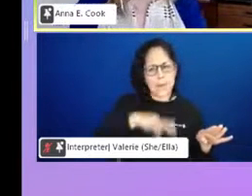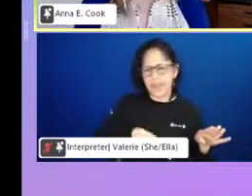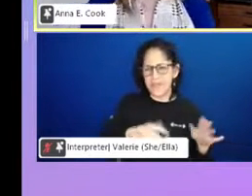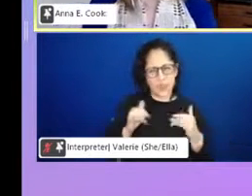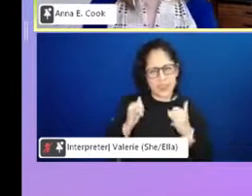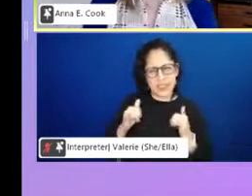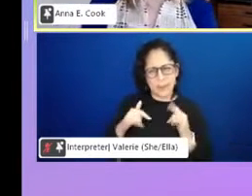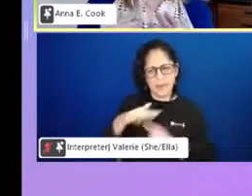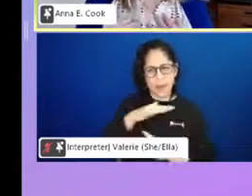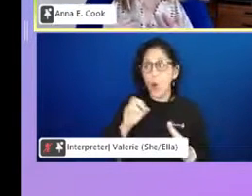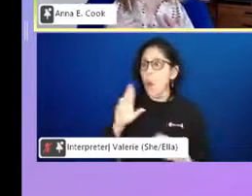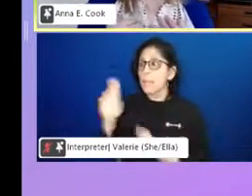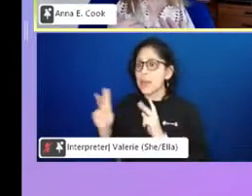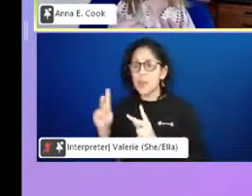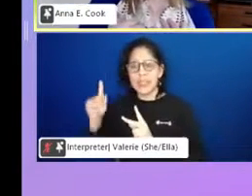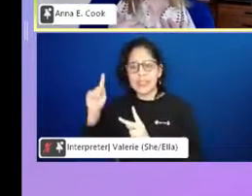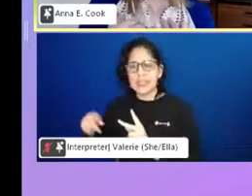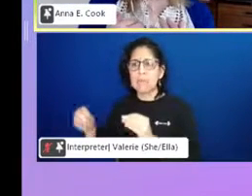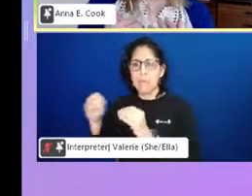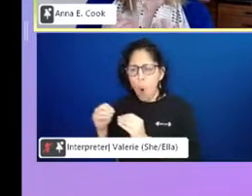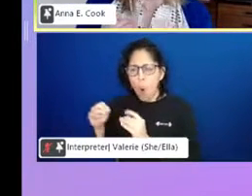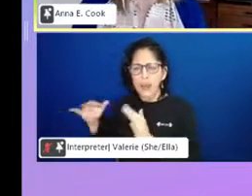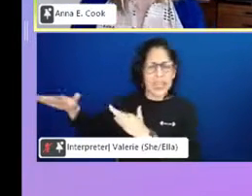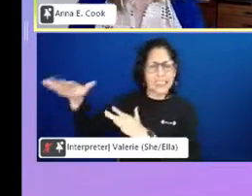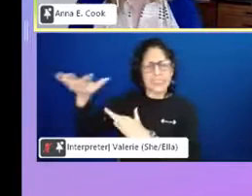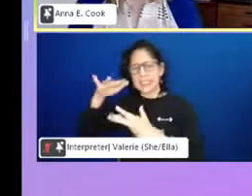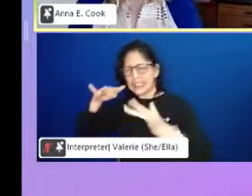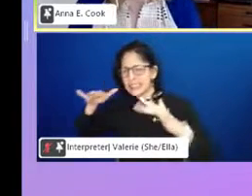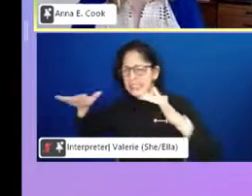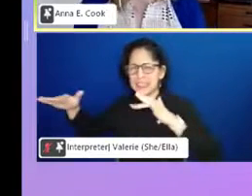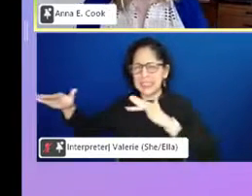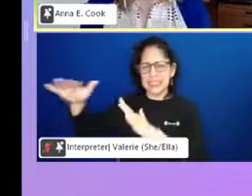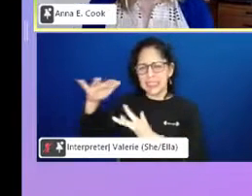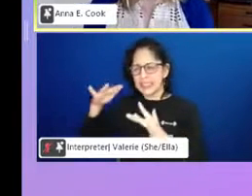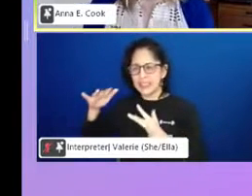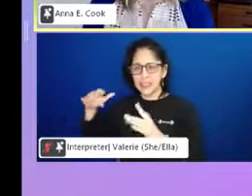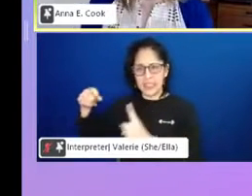um I I would not personally thrive in a very busy coffee shop say during the day